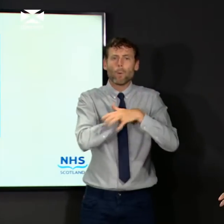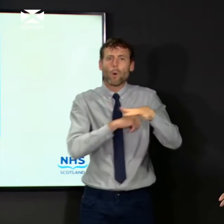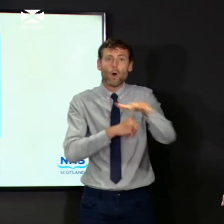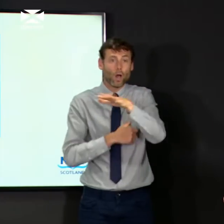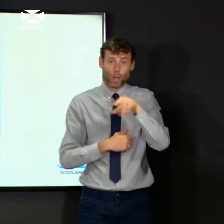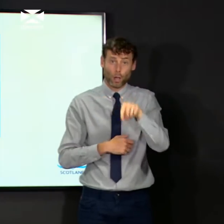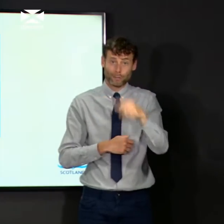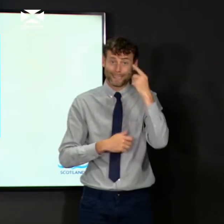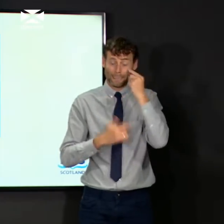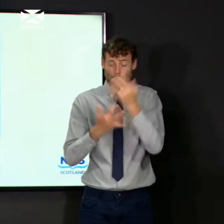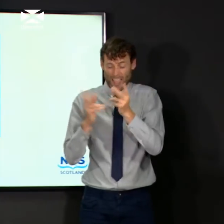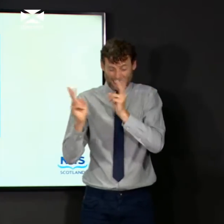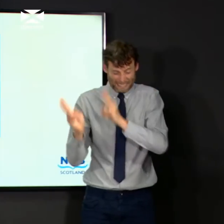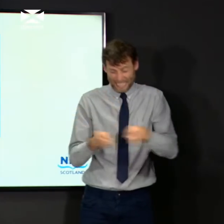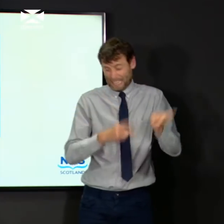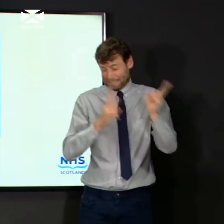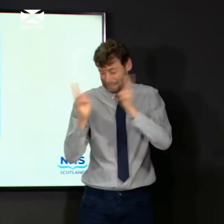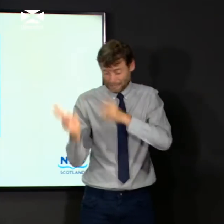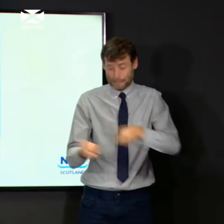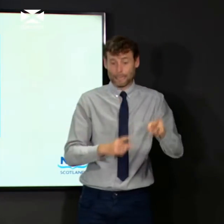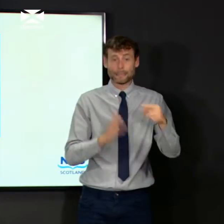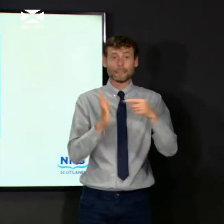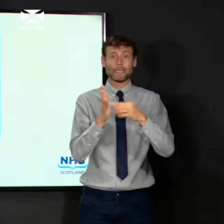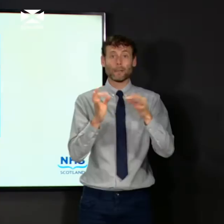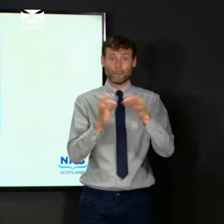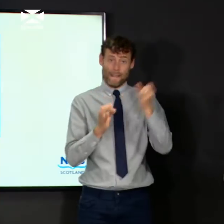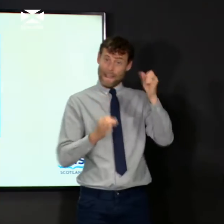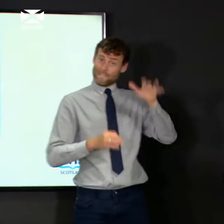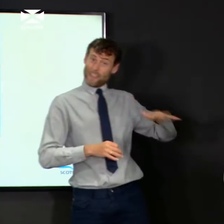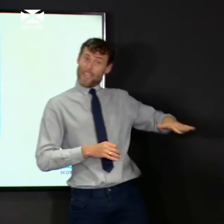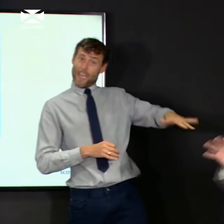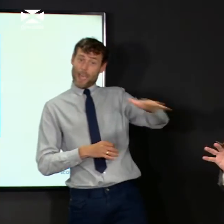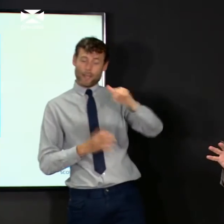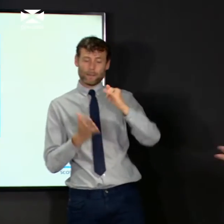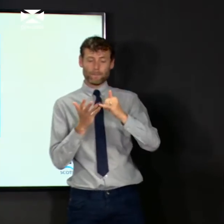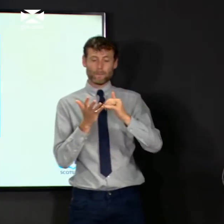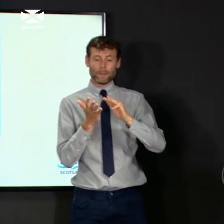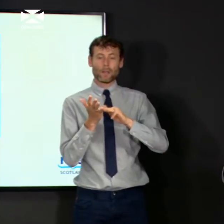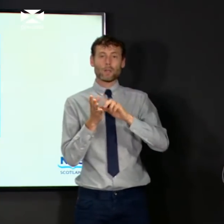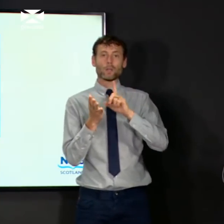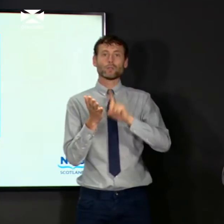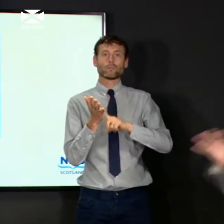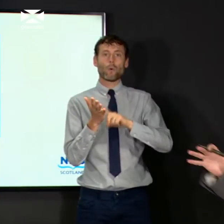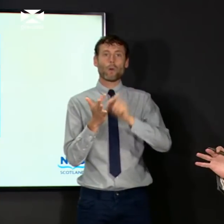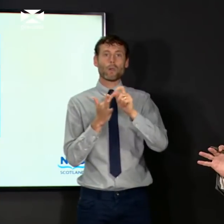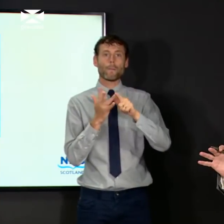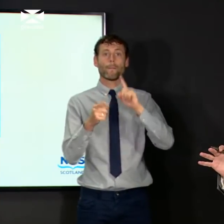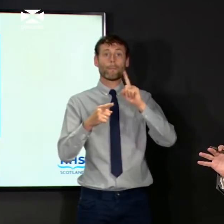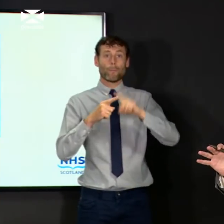a year. So that's the difference between the two. Smallpox eradicated, no risk of smallpox